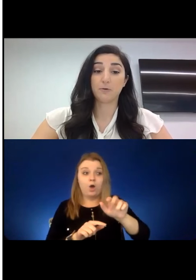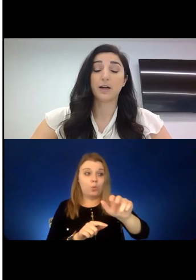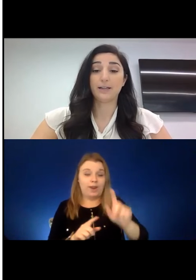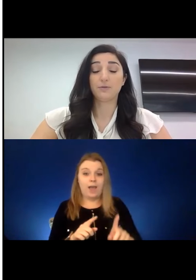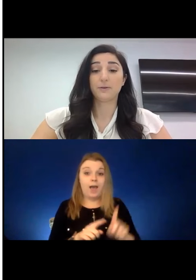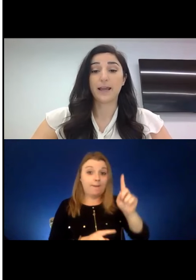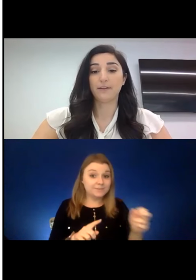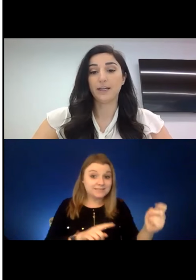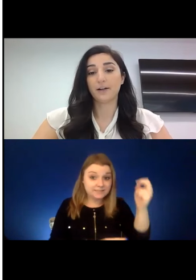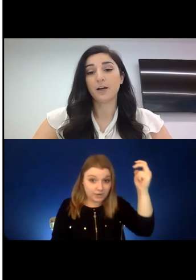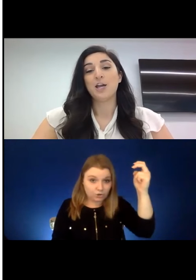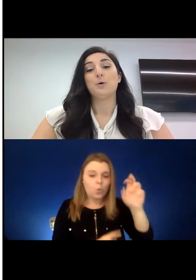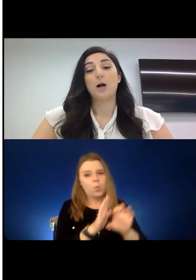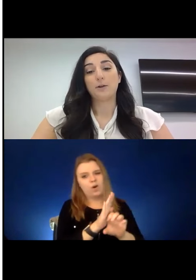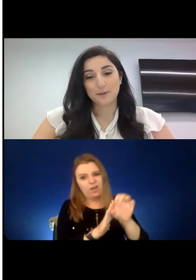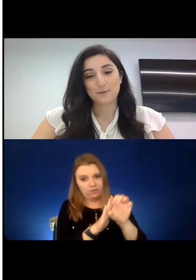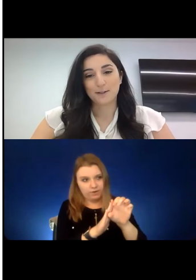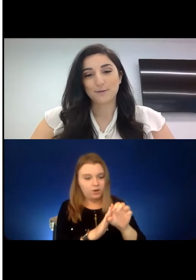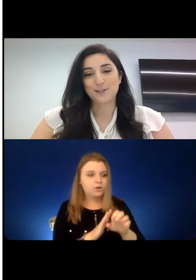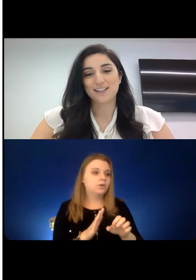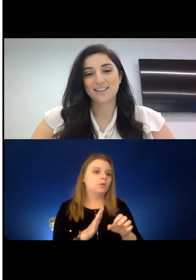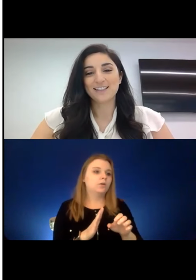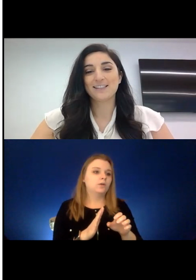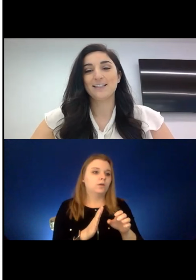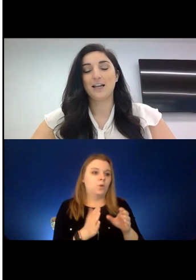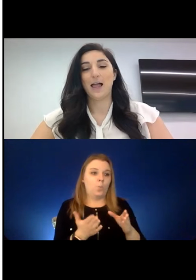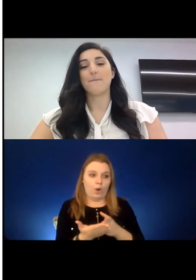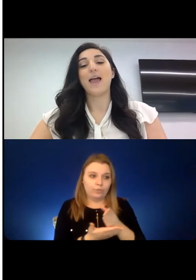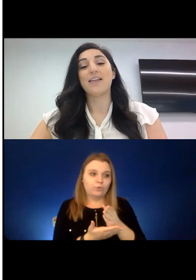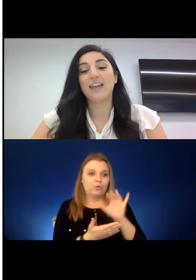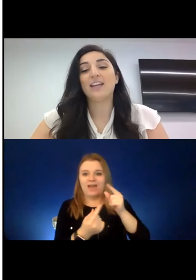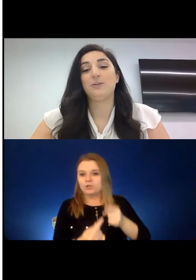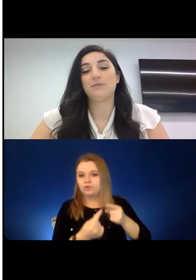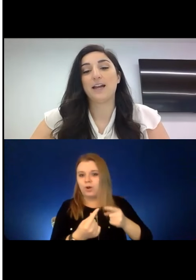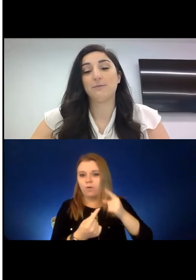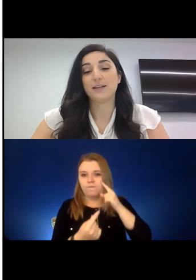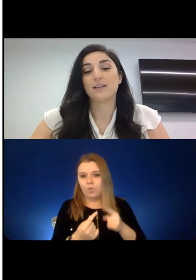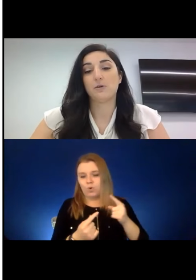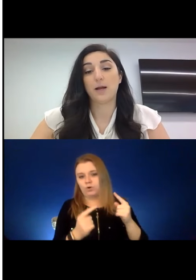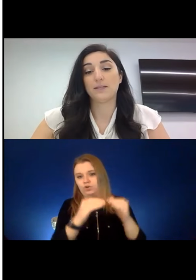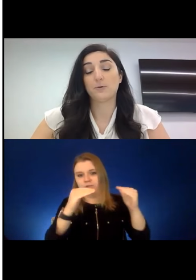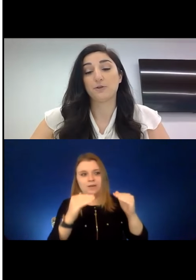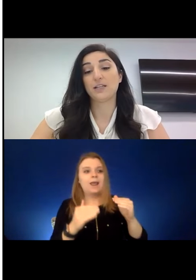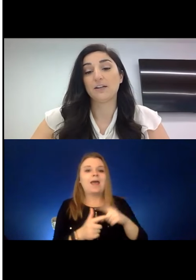or and through an elevator, walk through The Struggle for Justice, and then you would find President Obama's portrait